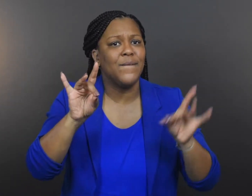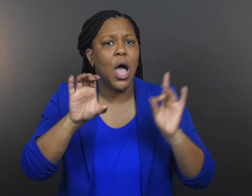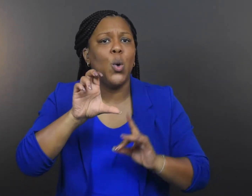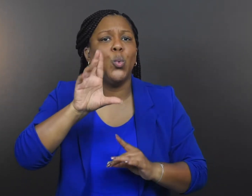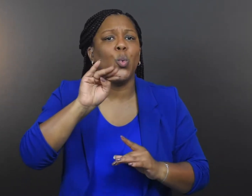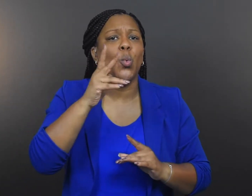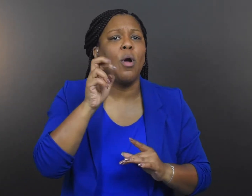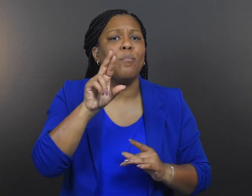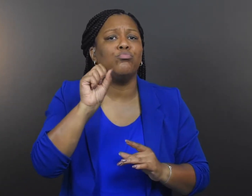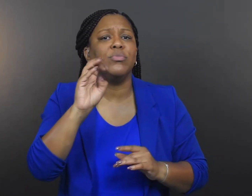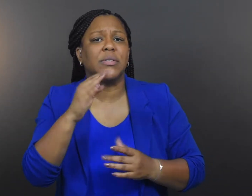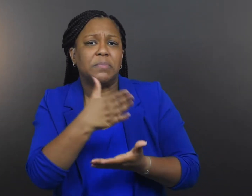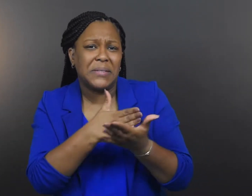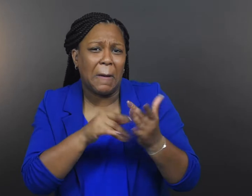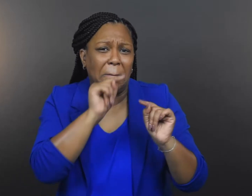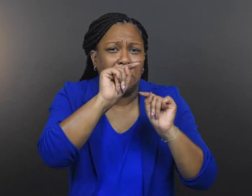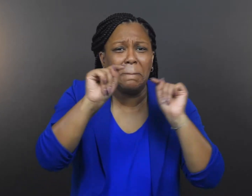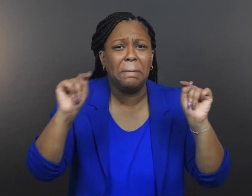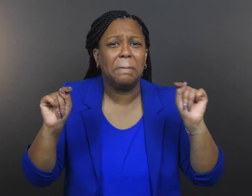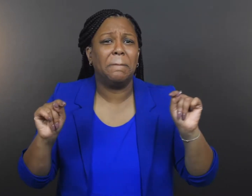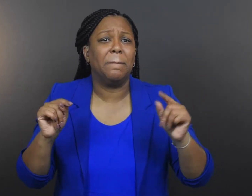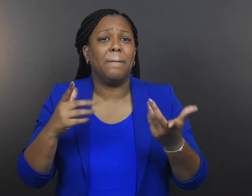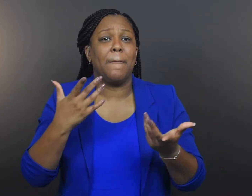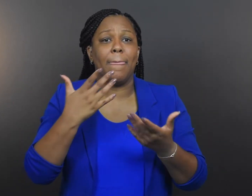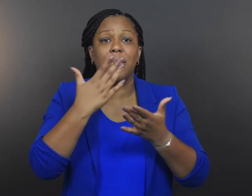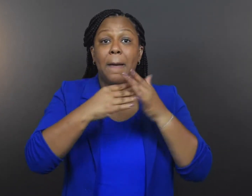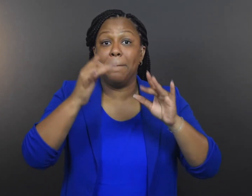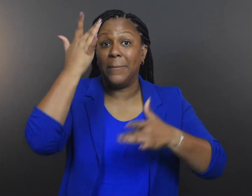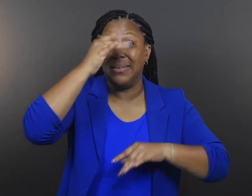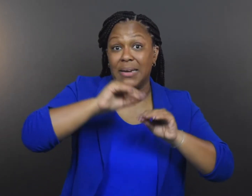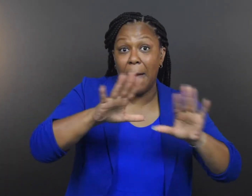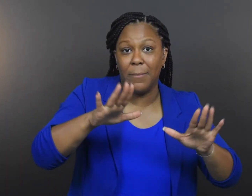“There were things we found cumbersome about it, but in the pandemic, we worked them out.”